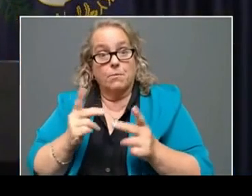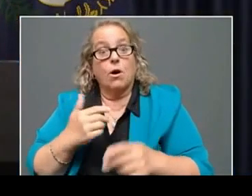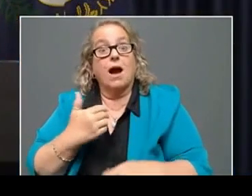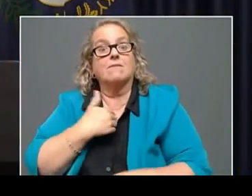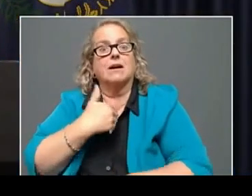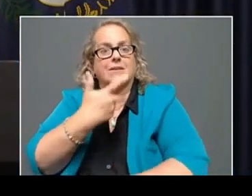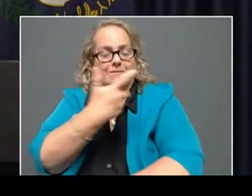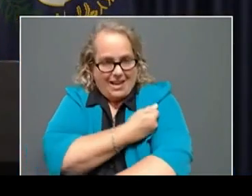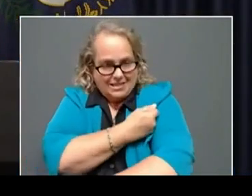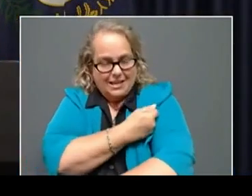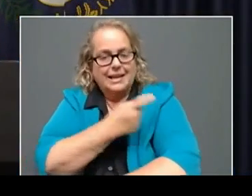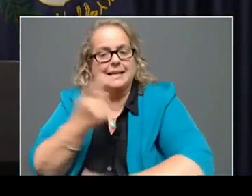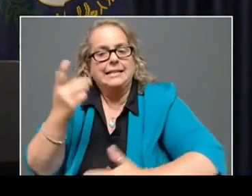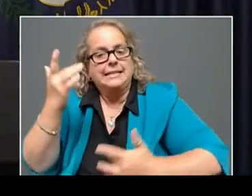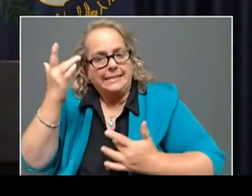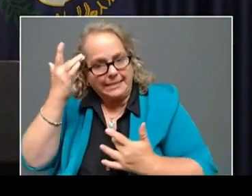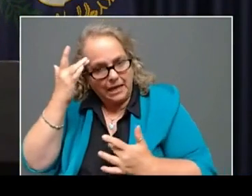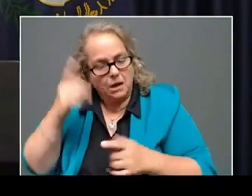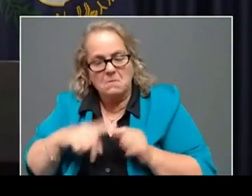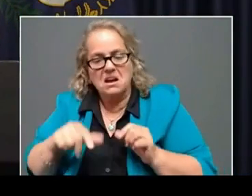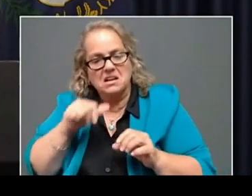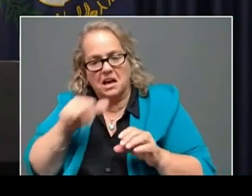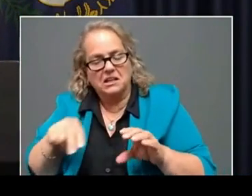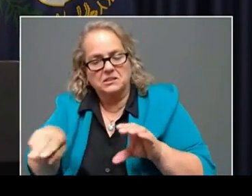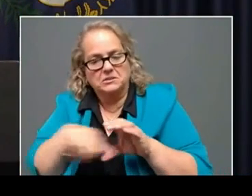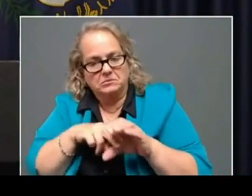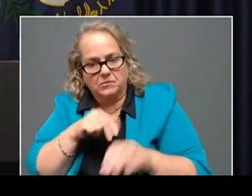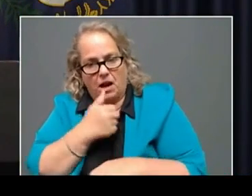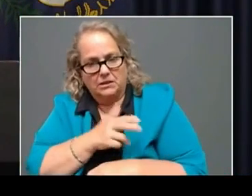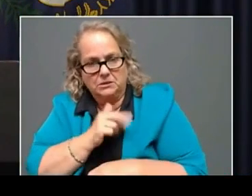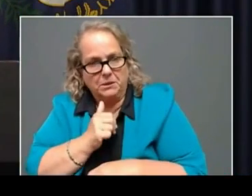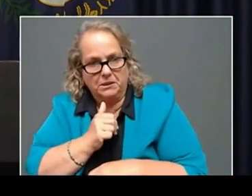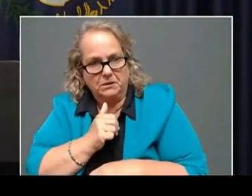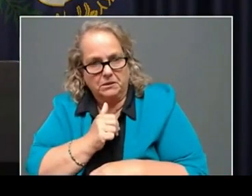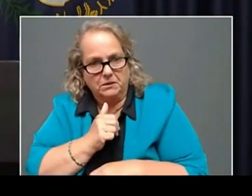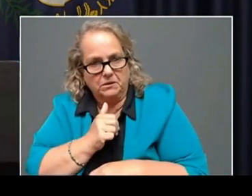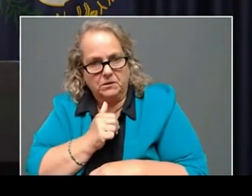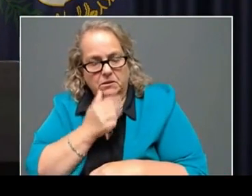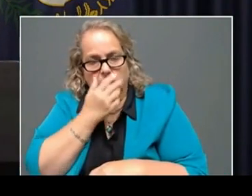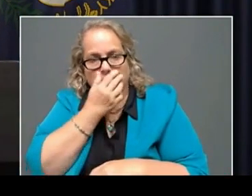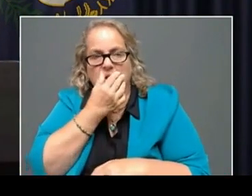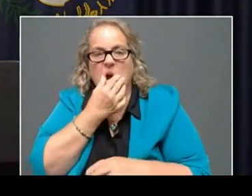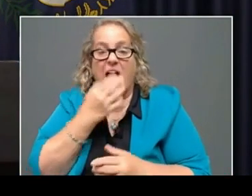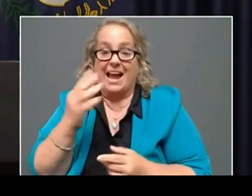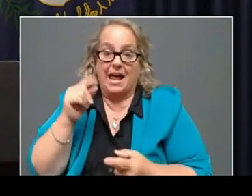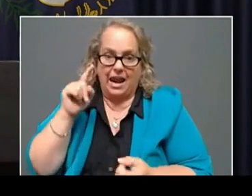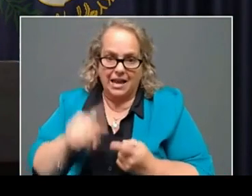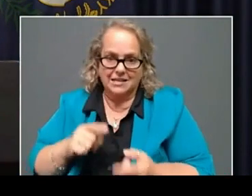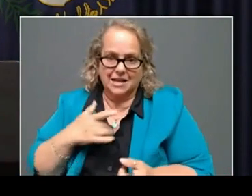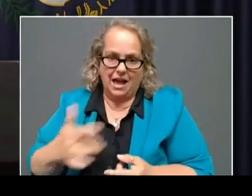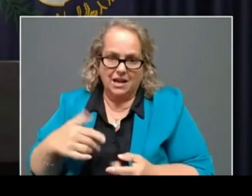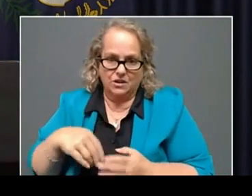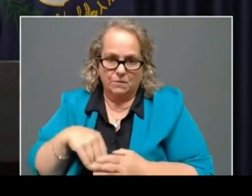even less likely if they are to end up in the ICU or or to have the worst